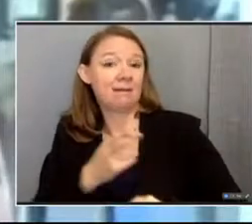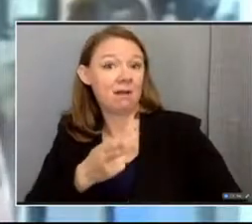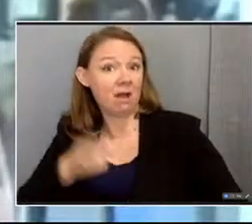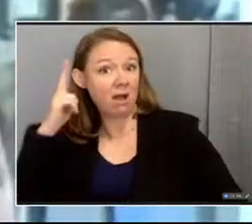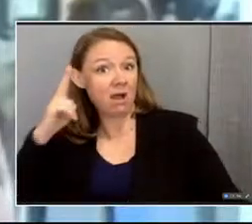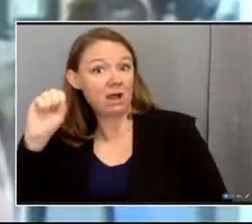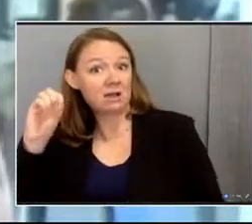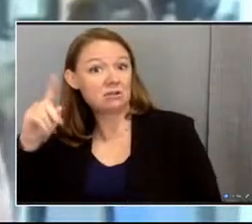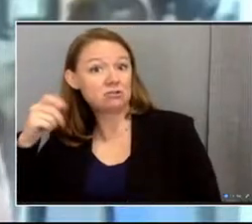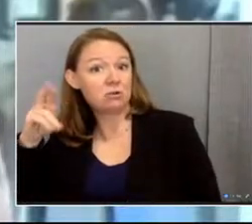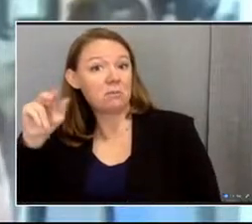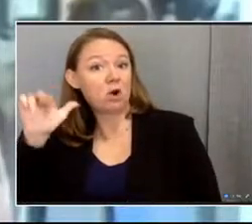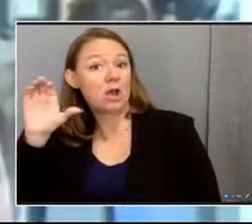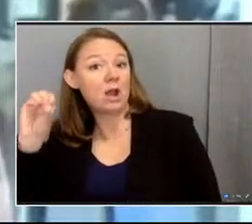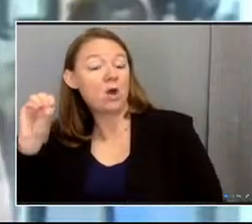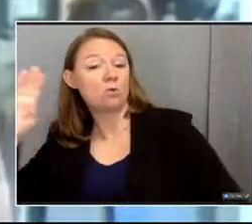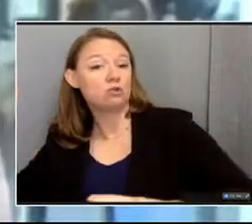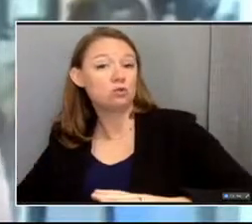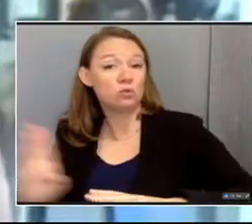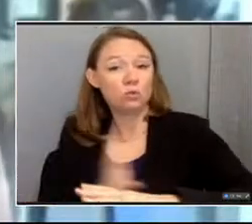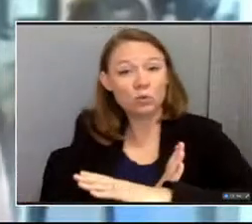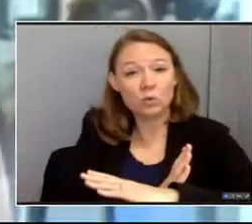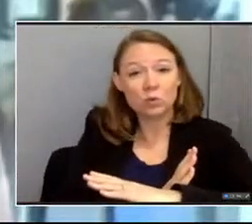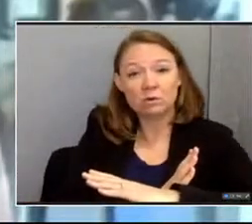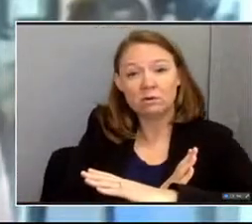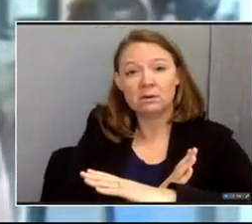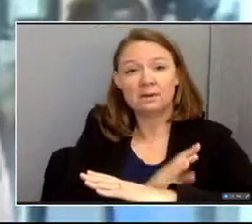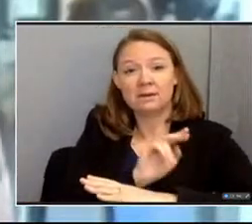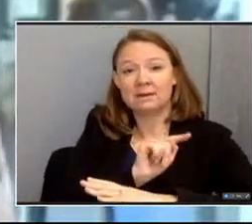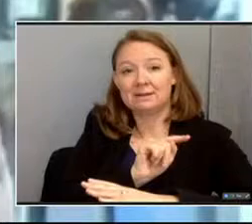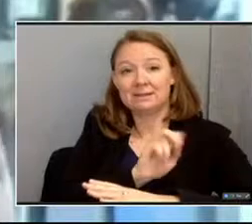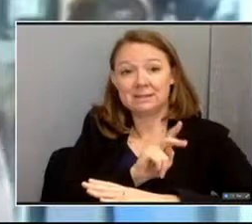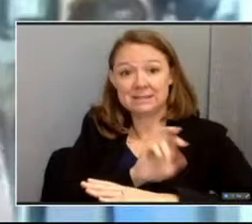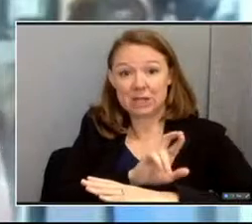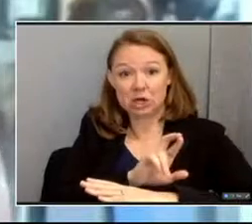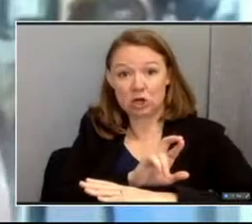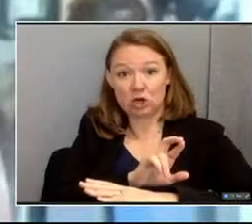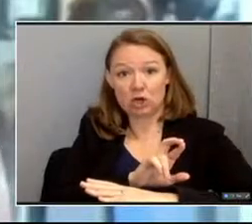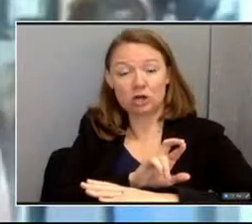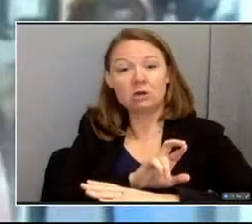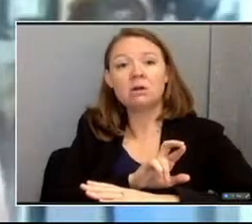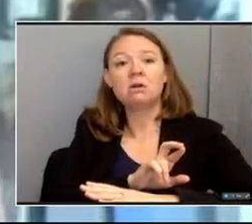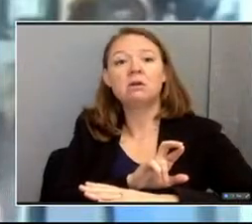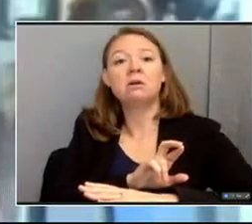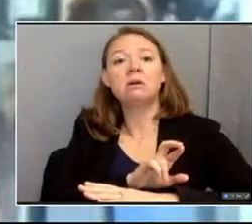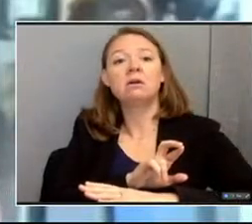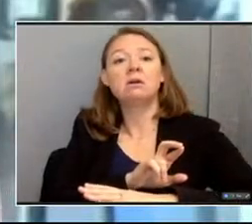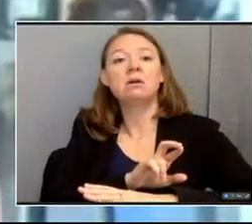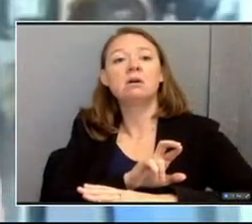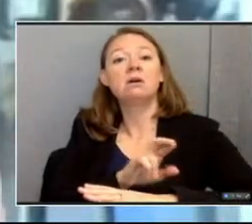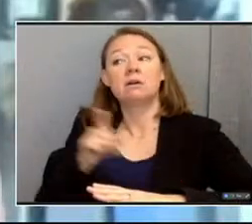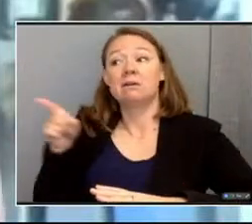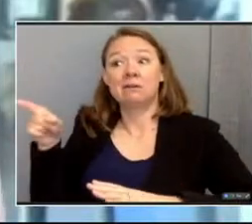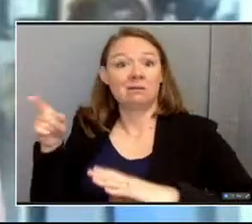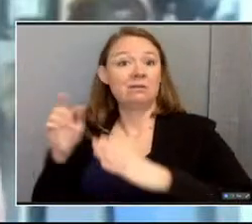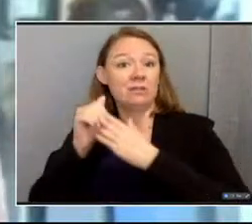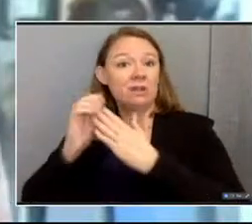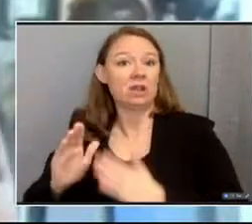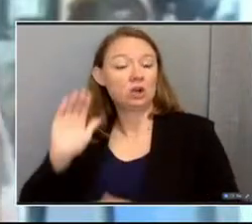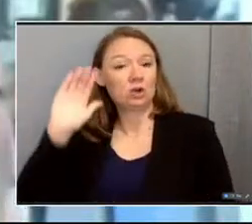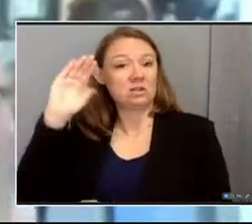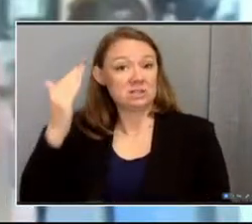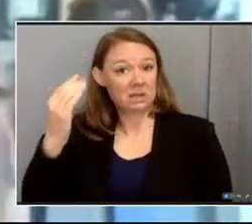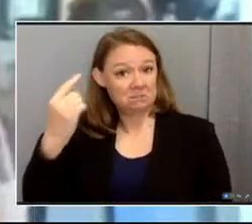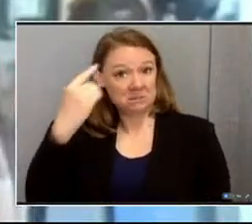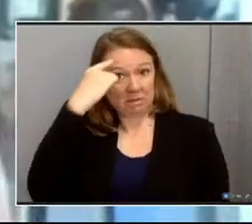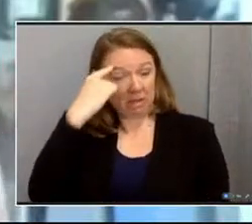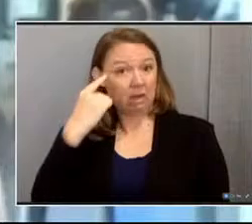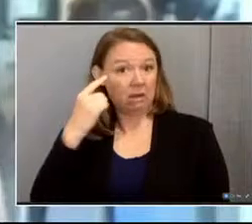tenor notes and the choir director would seem to think I could sing any one of those at random and